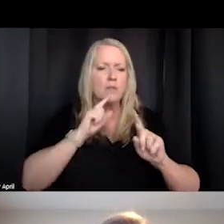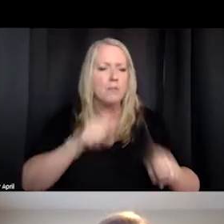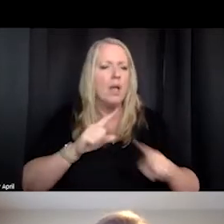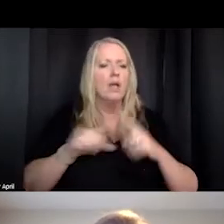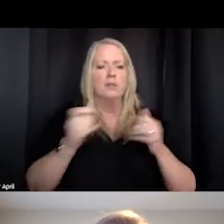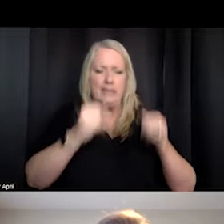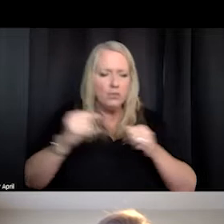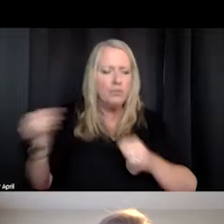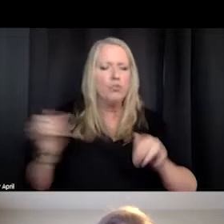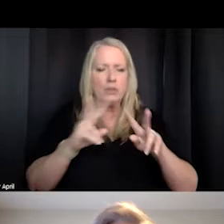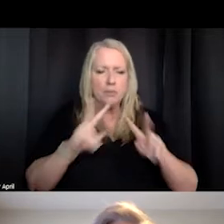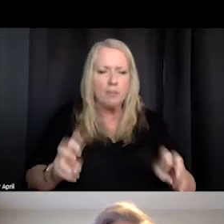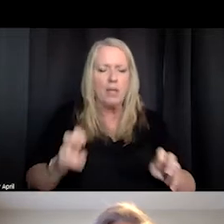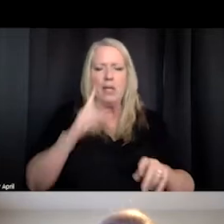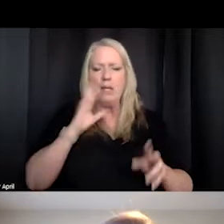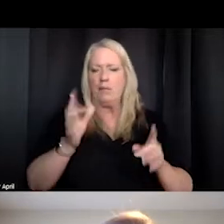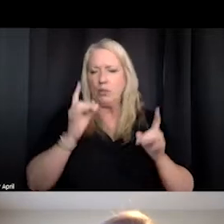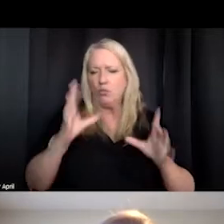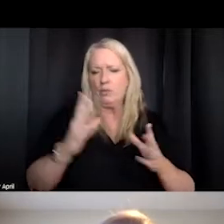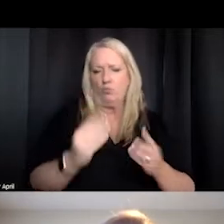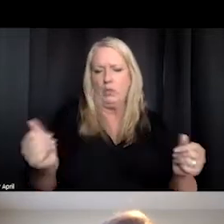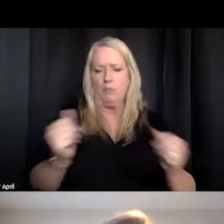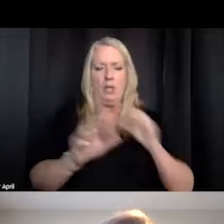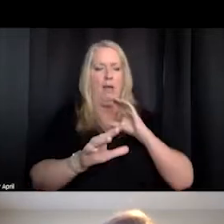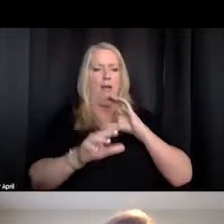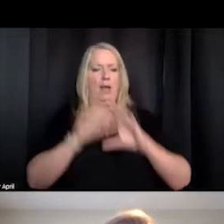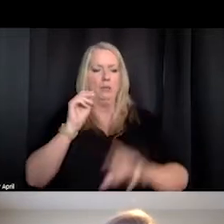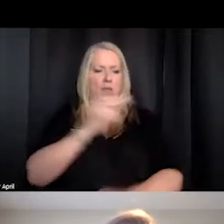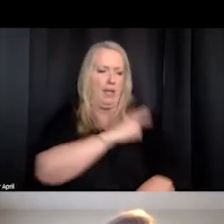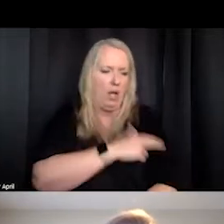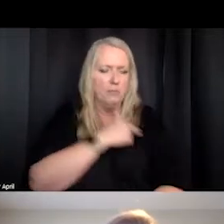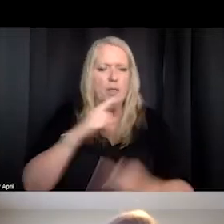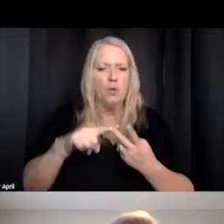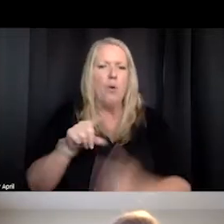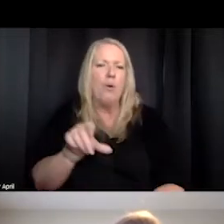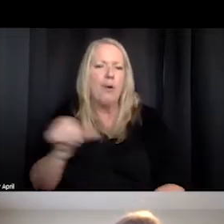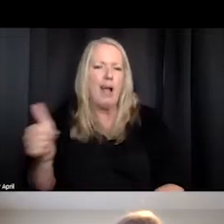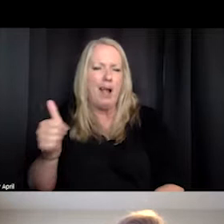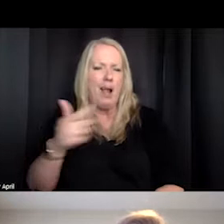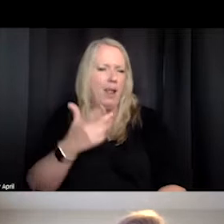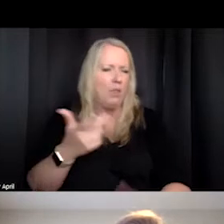CRISIS RESOLUTION OUTSIDE OF A HOSPITAL OR OTHER FACILITY SETTING. AND IT SPECIFICALLY FOR